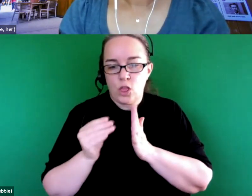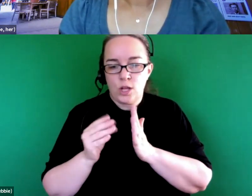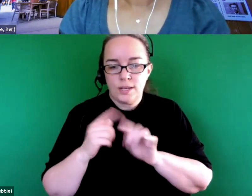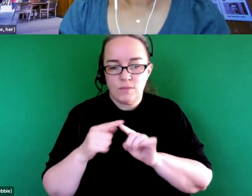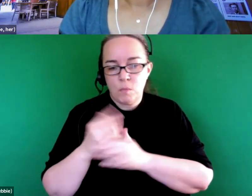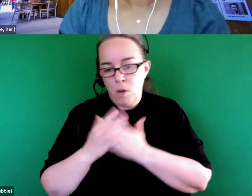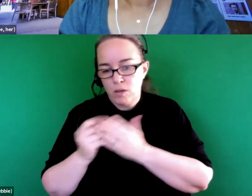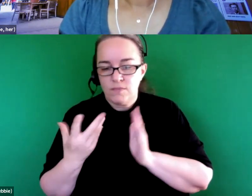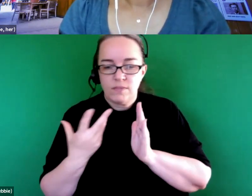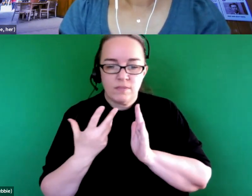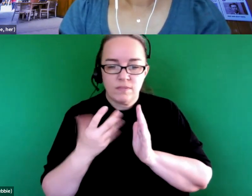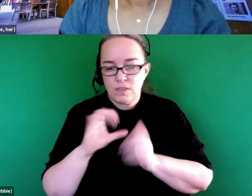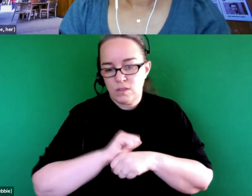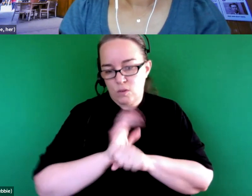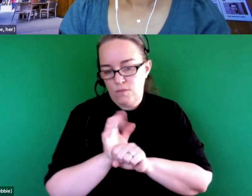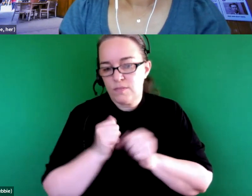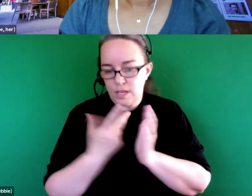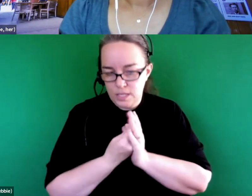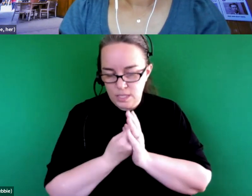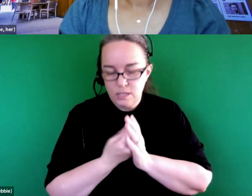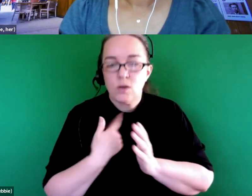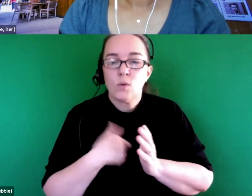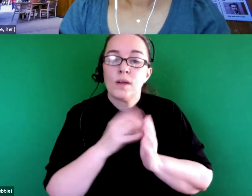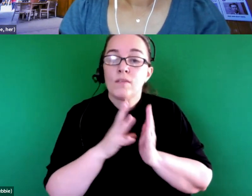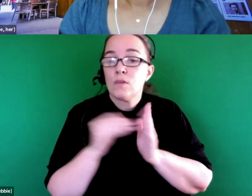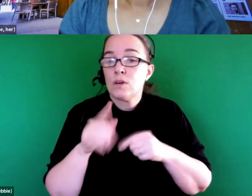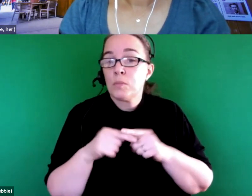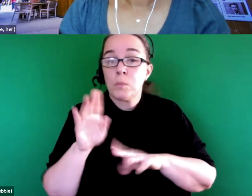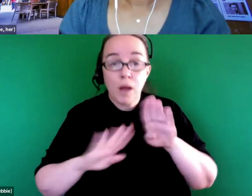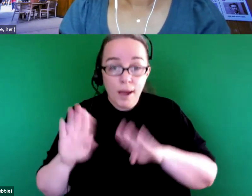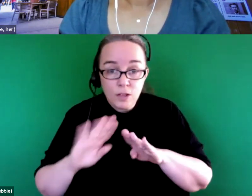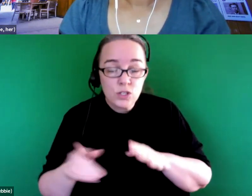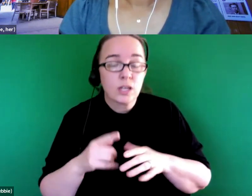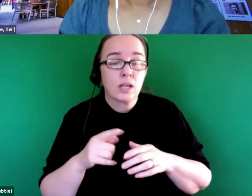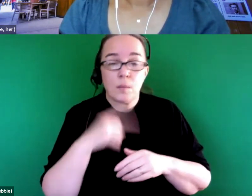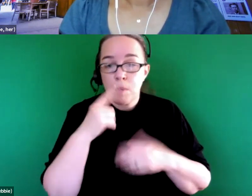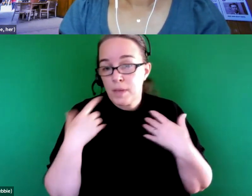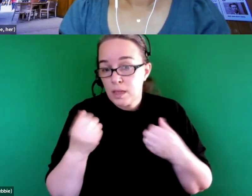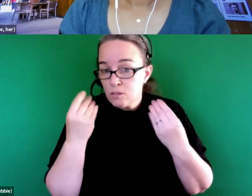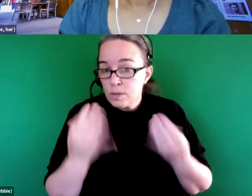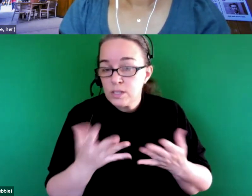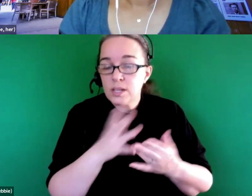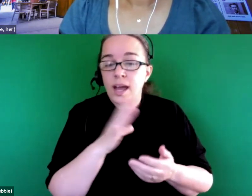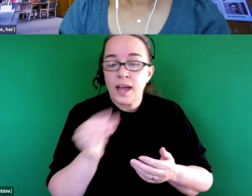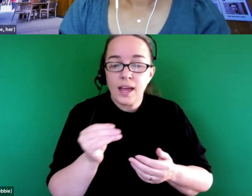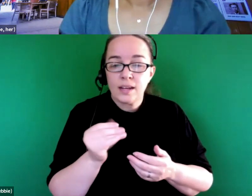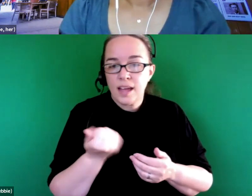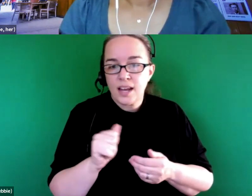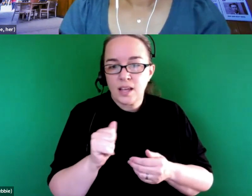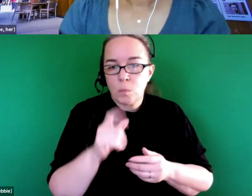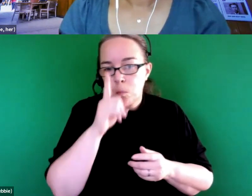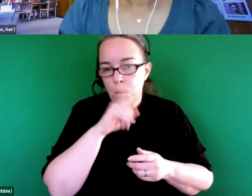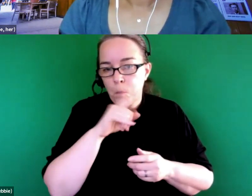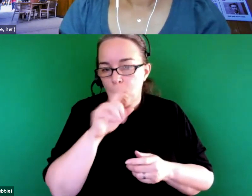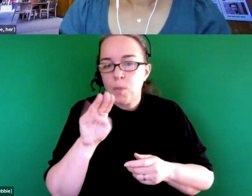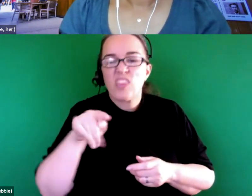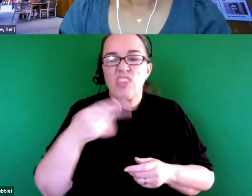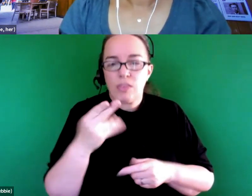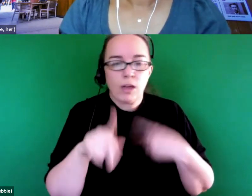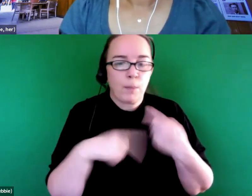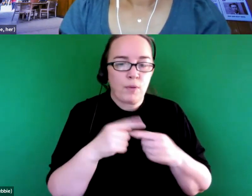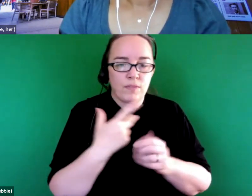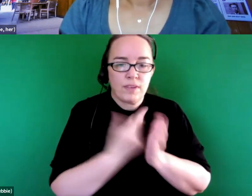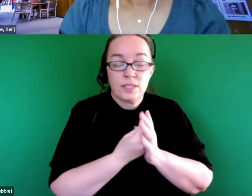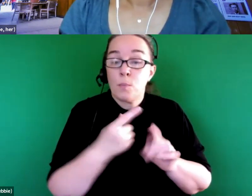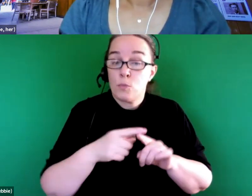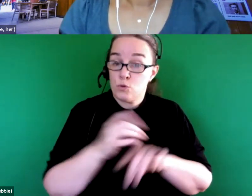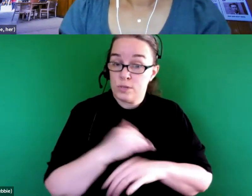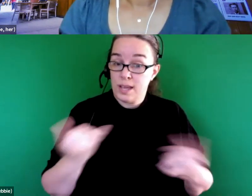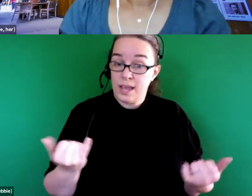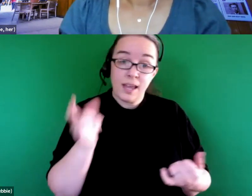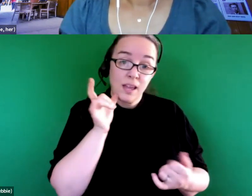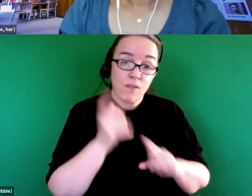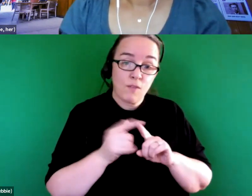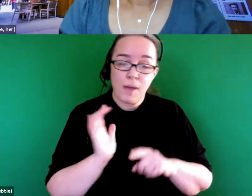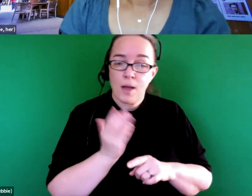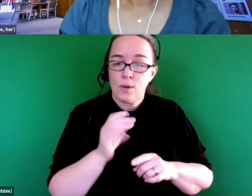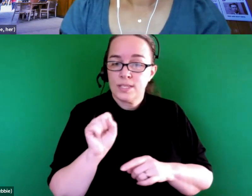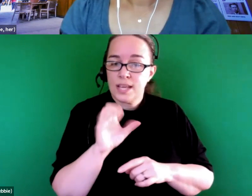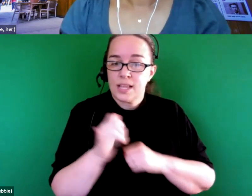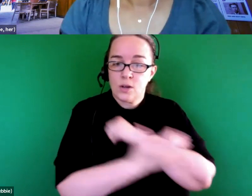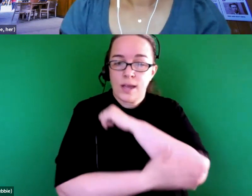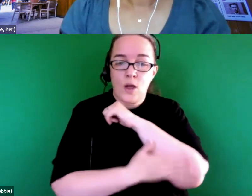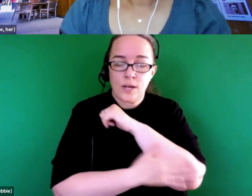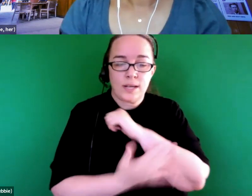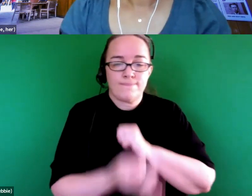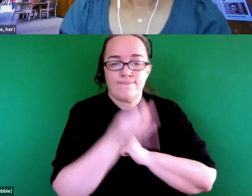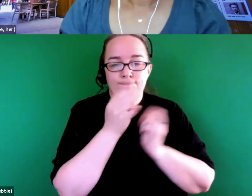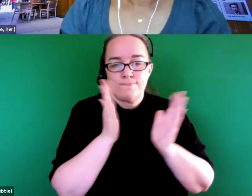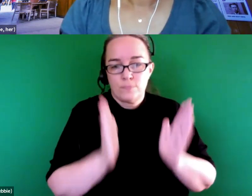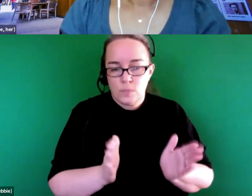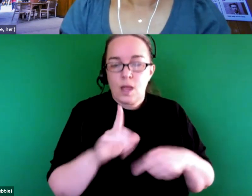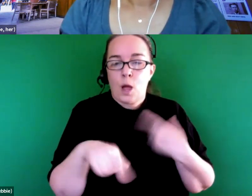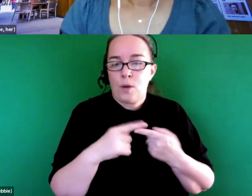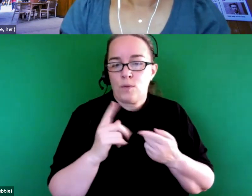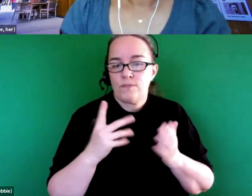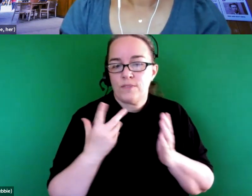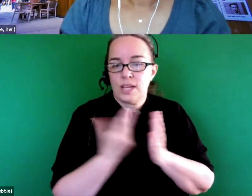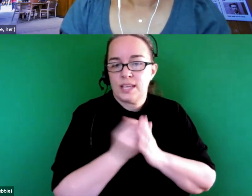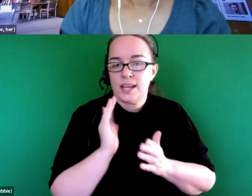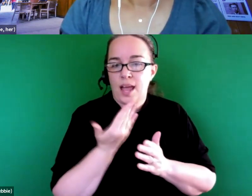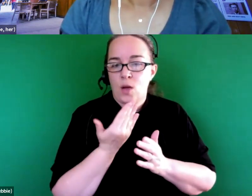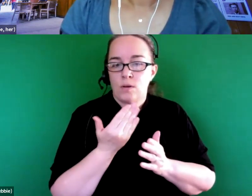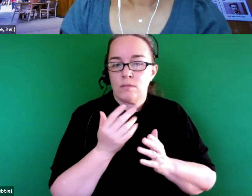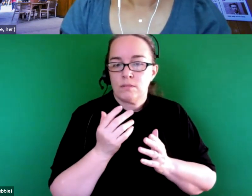Ram Subramaniam (He/him): Corbett vaccine, we learned about the biology, the public health information and myths around the vaccine today, we will hear from our Santa Clara county expert about vaccinating our residents of the Community.